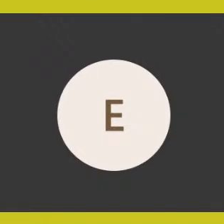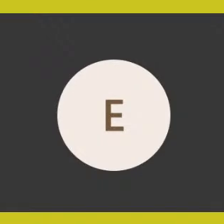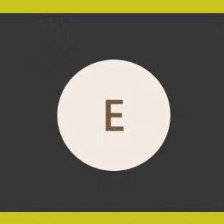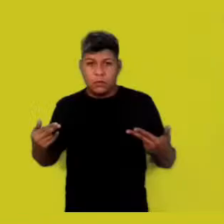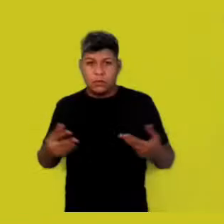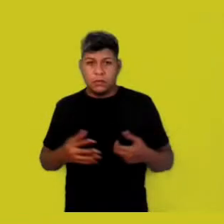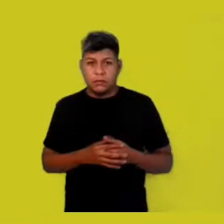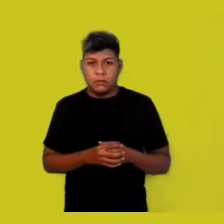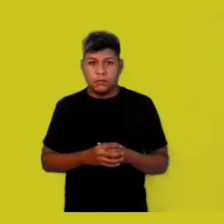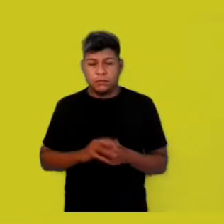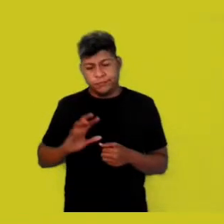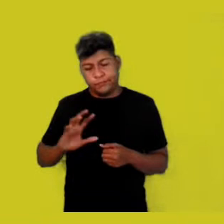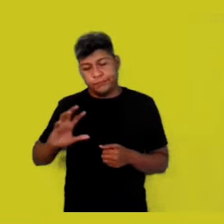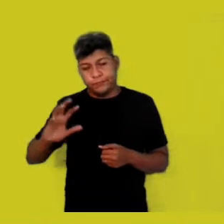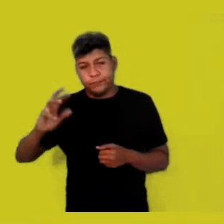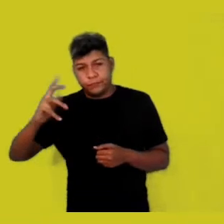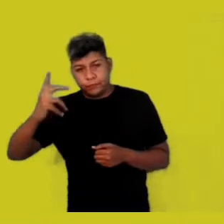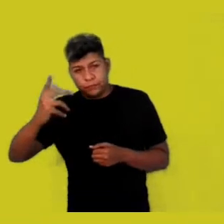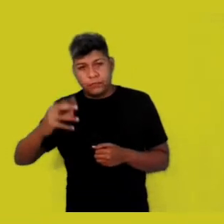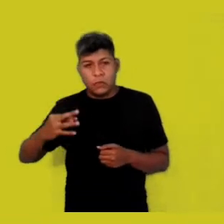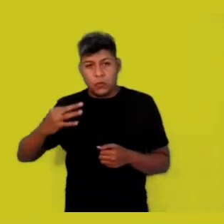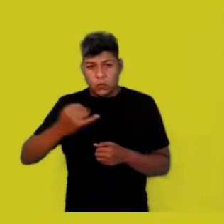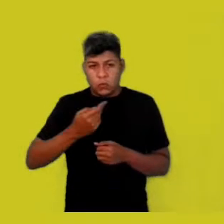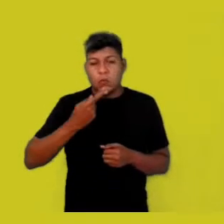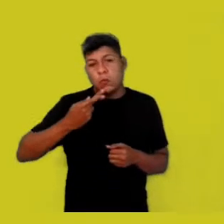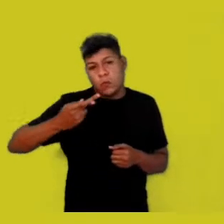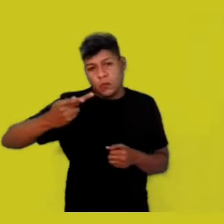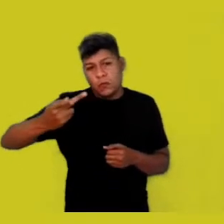Of course, everything we’re saying here is a matrix,